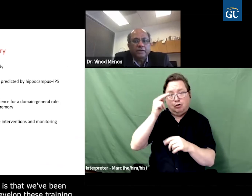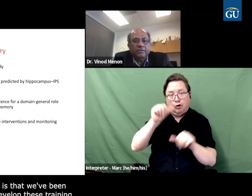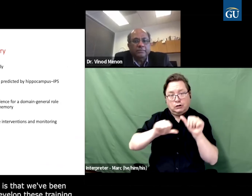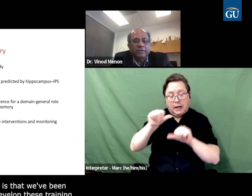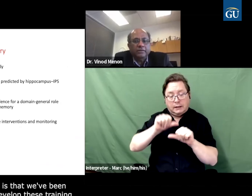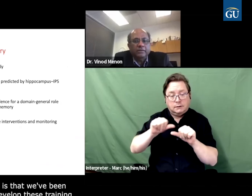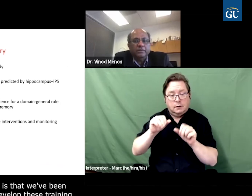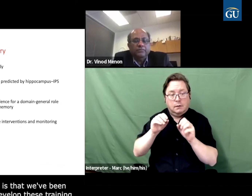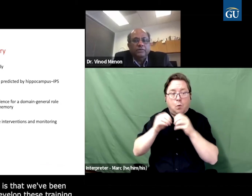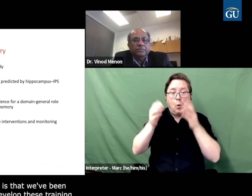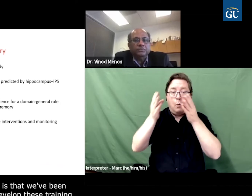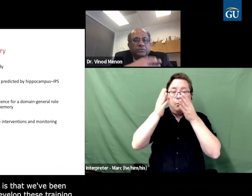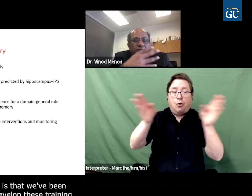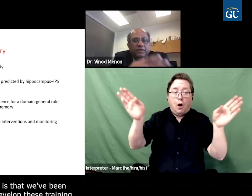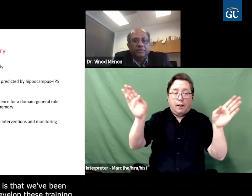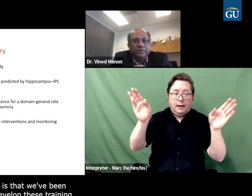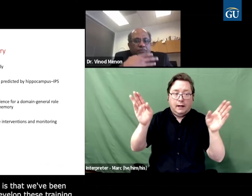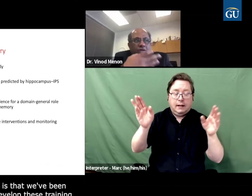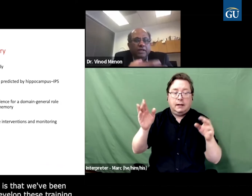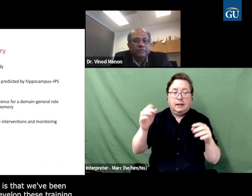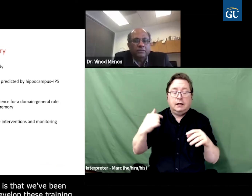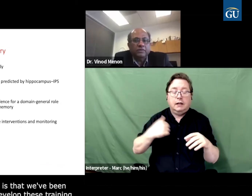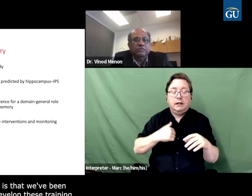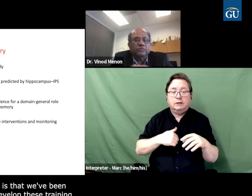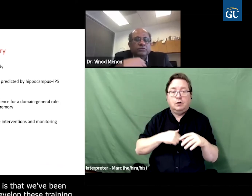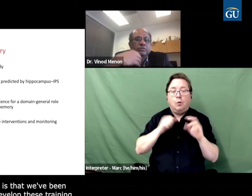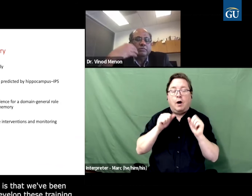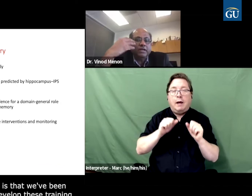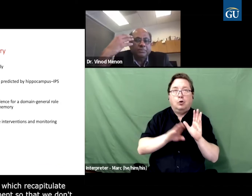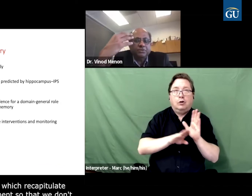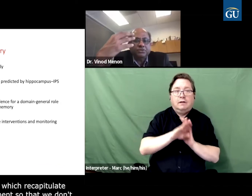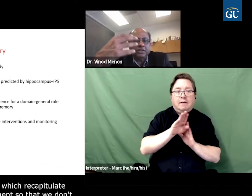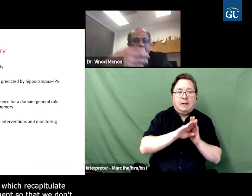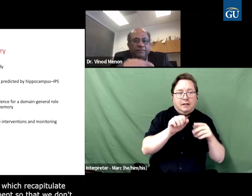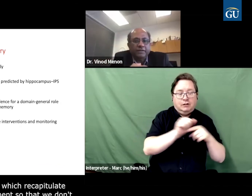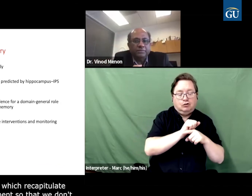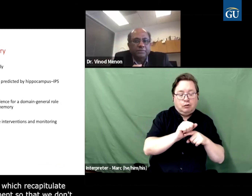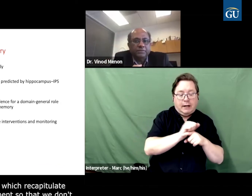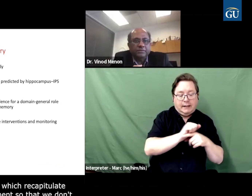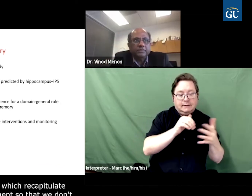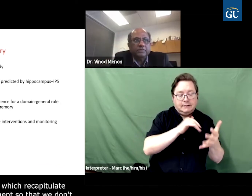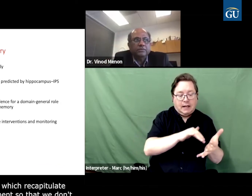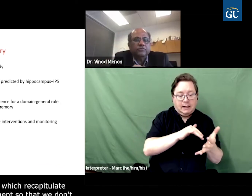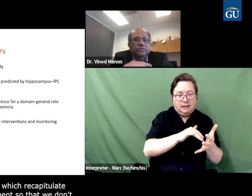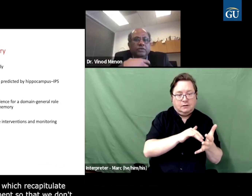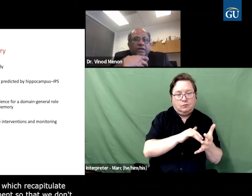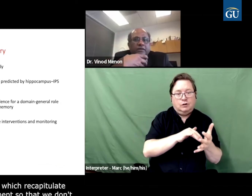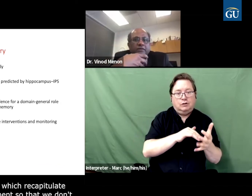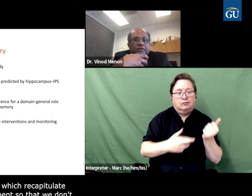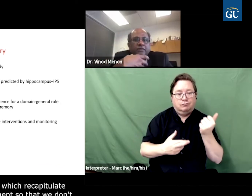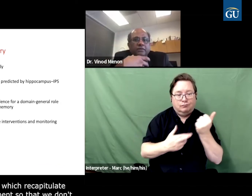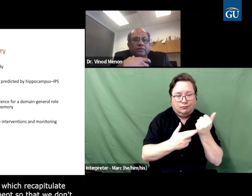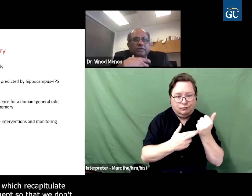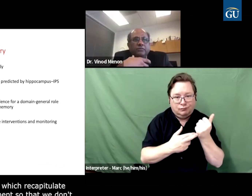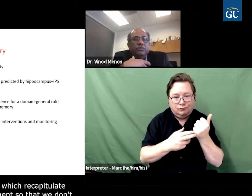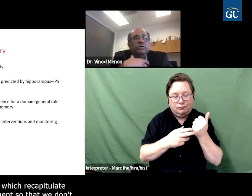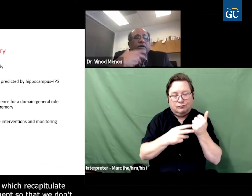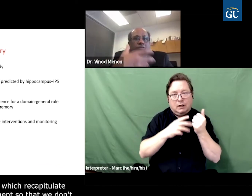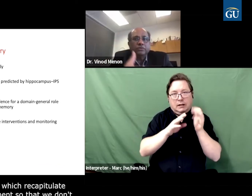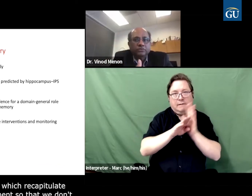that we've had we're able to develop these training studies which recapitulate development